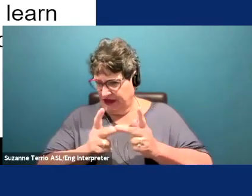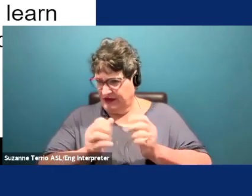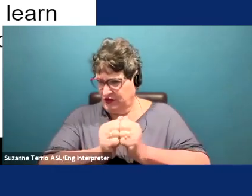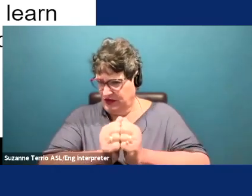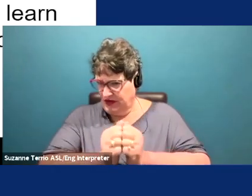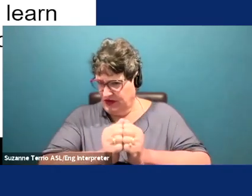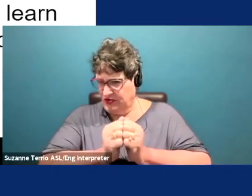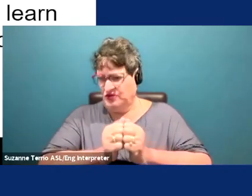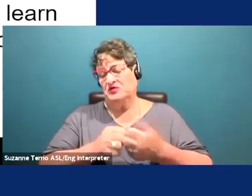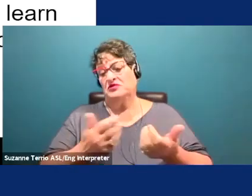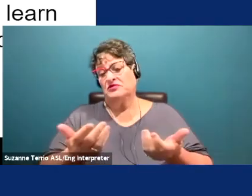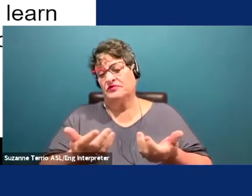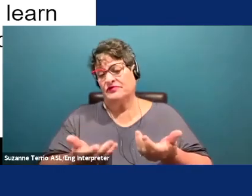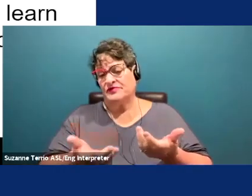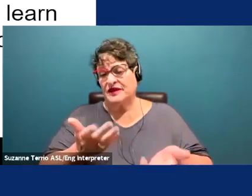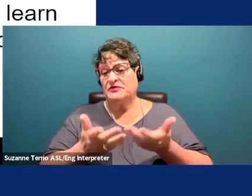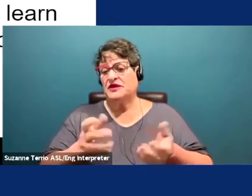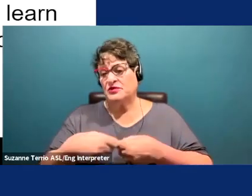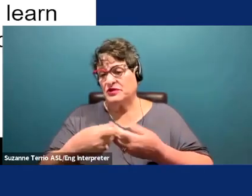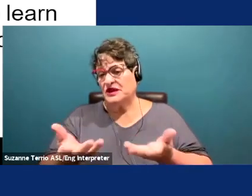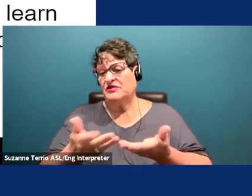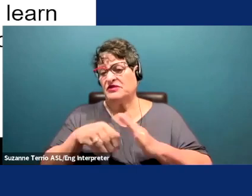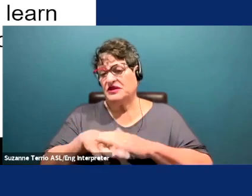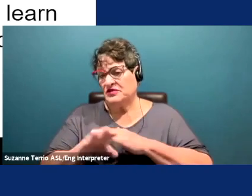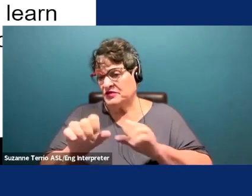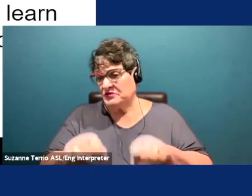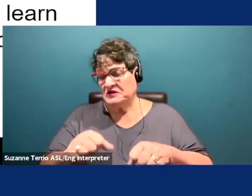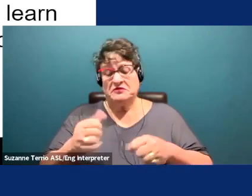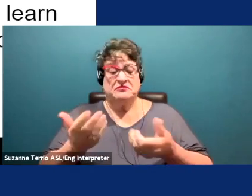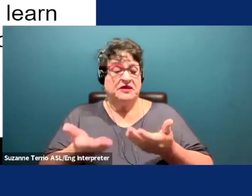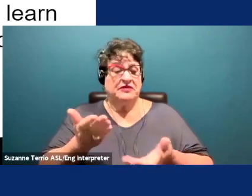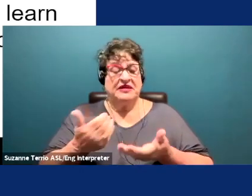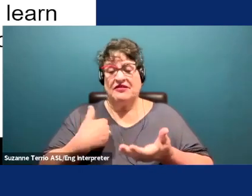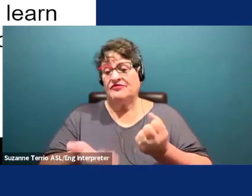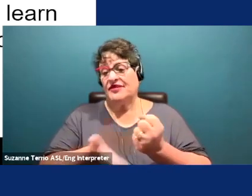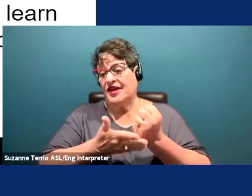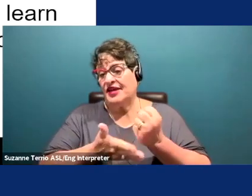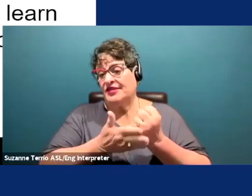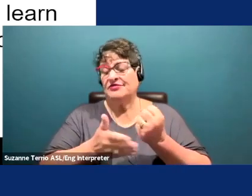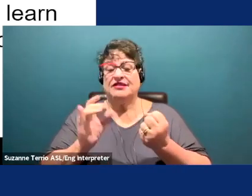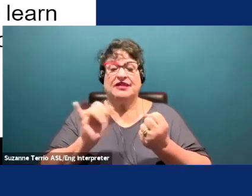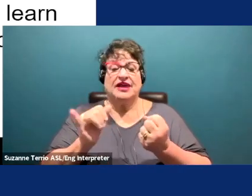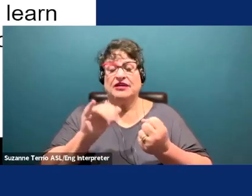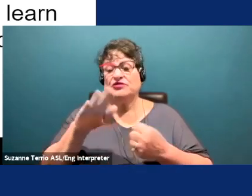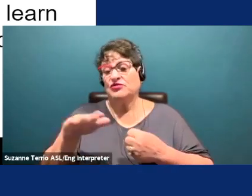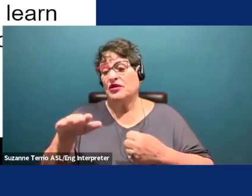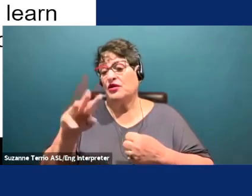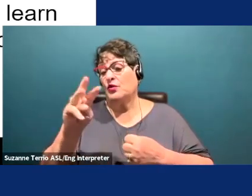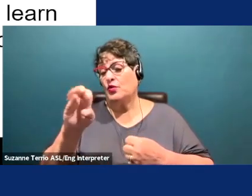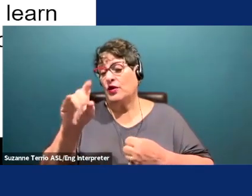by providing auxiliary aids. For example, child welfare services might have to provide an interpreter for a father